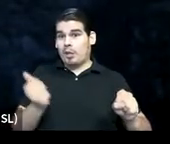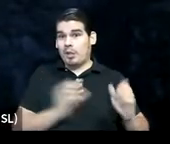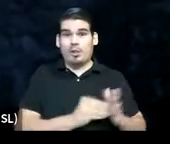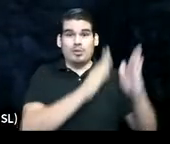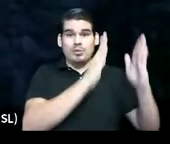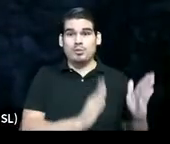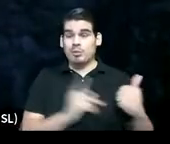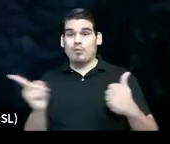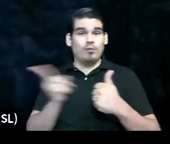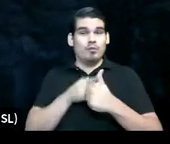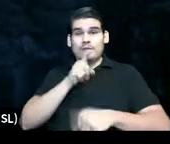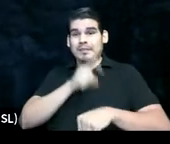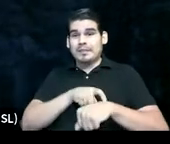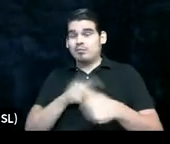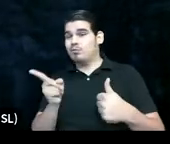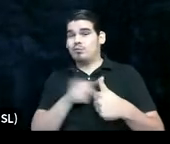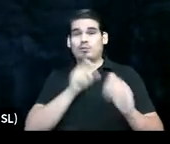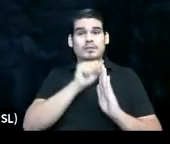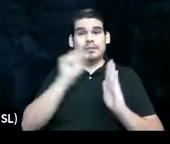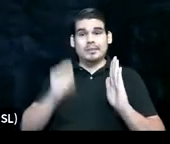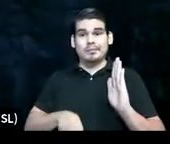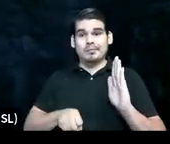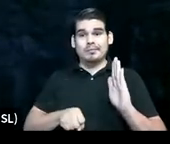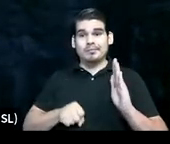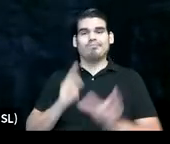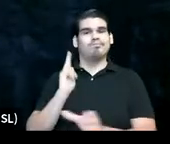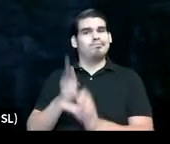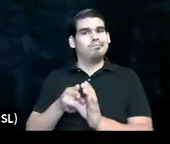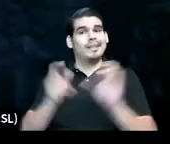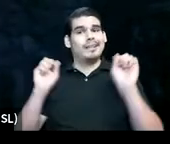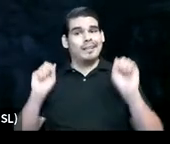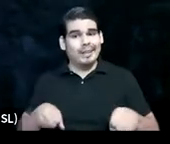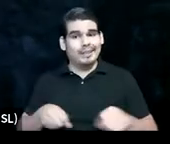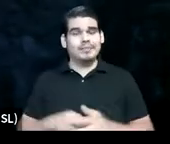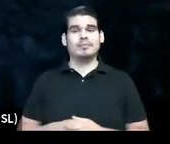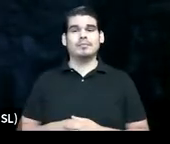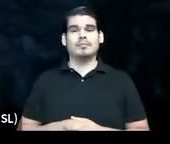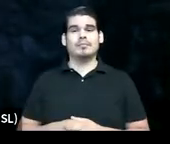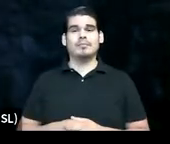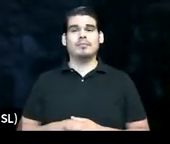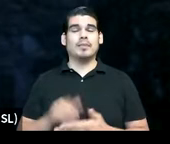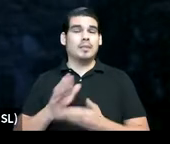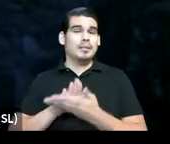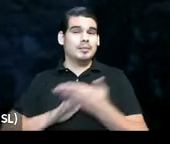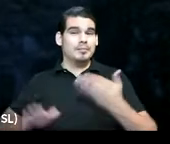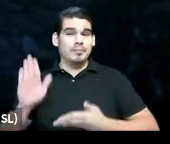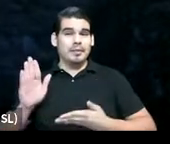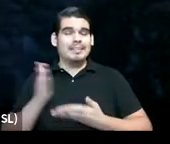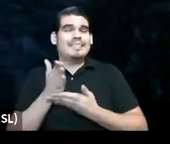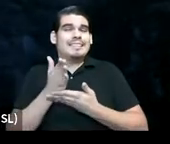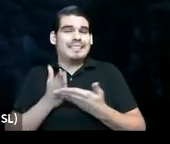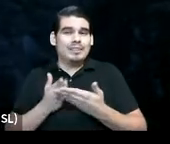But again, it's kind of a surprise lottery system. It's not really doesn't make a lot of sense.